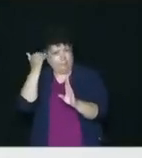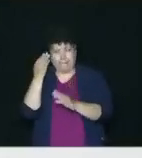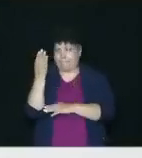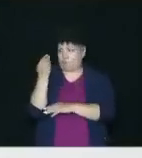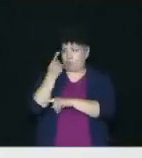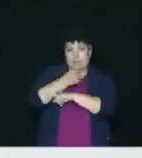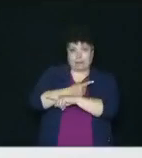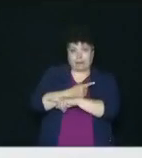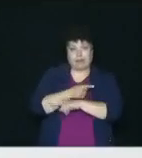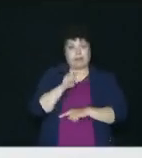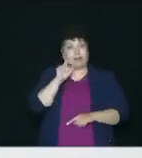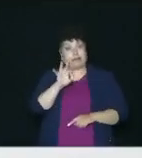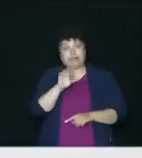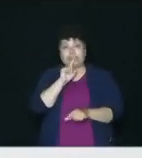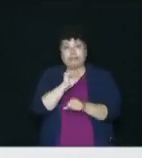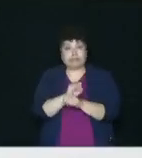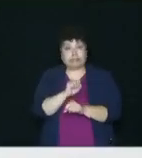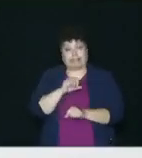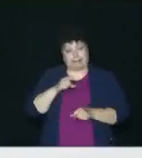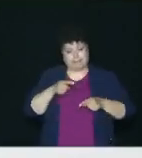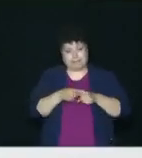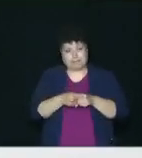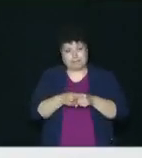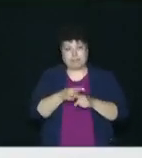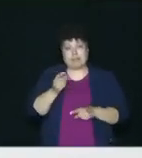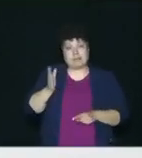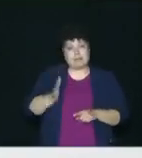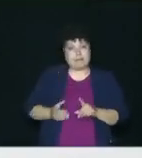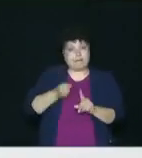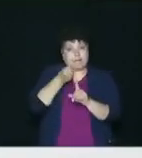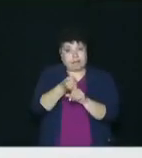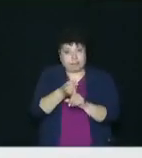THIS PRECAUTION WILL ALLOW US TO